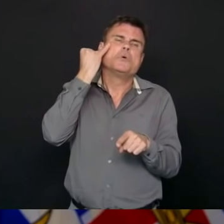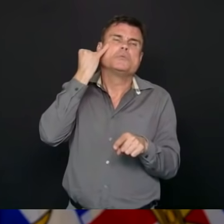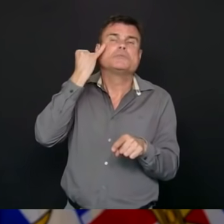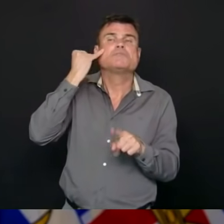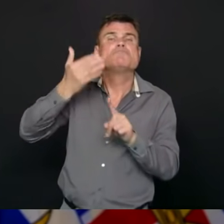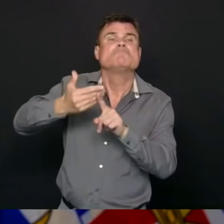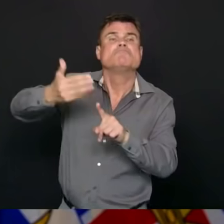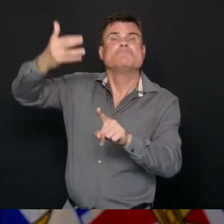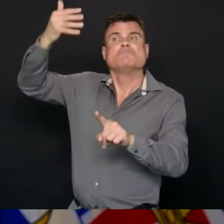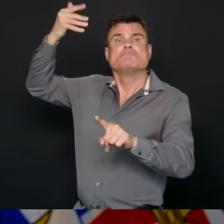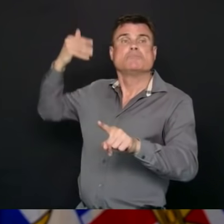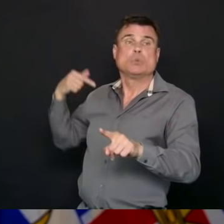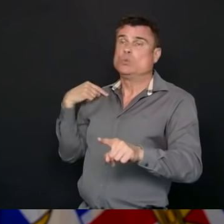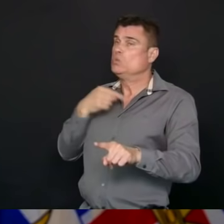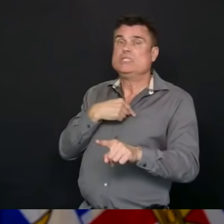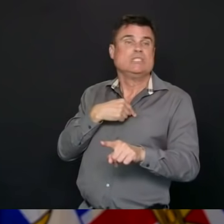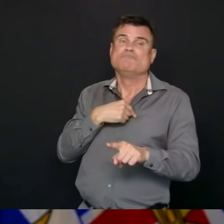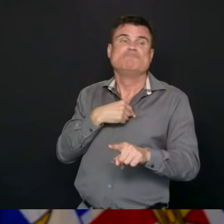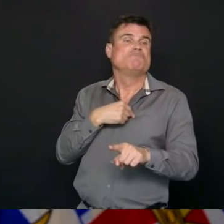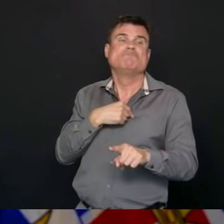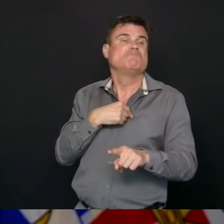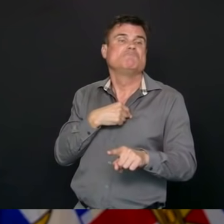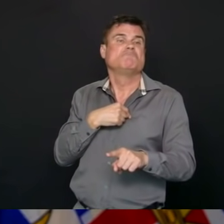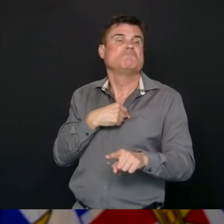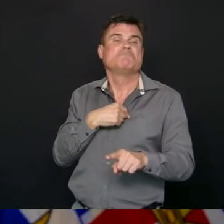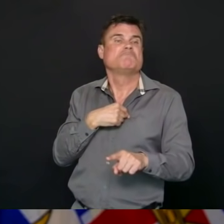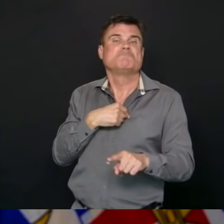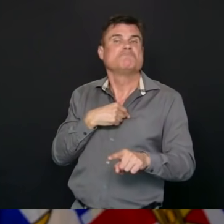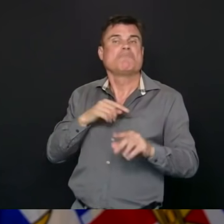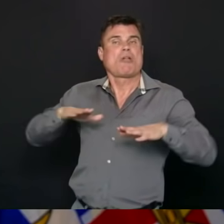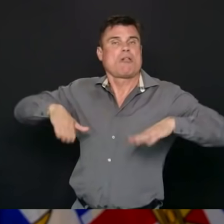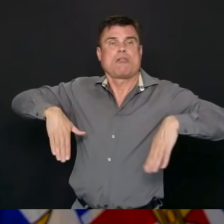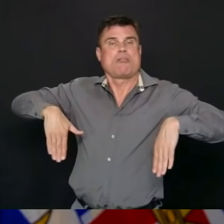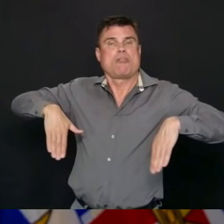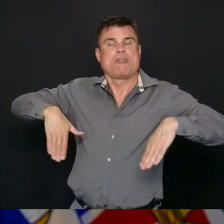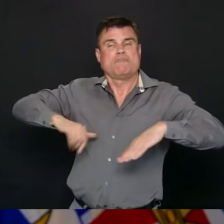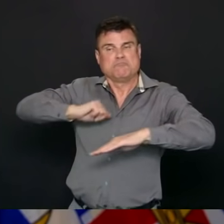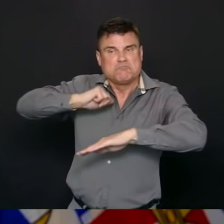taken the steps we did to control the number of outbreaks